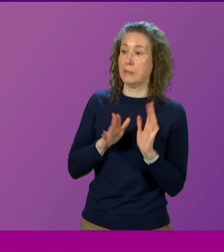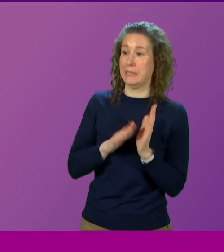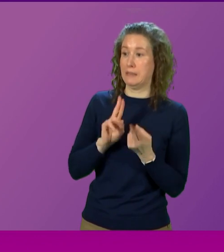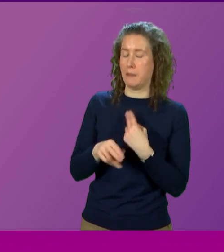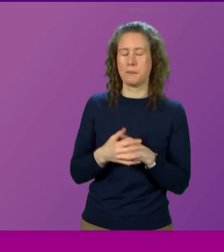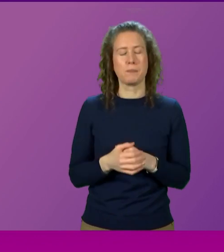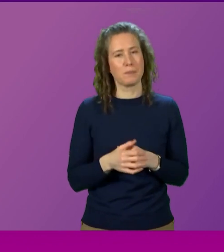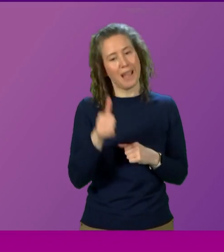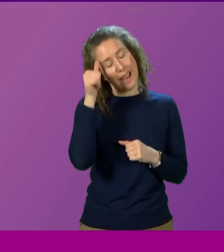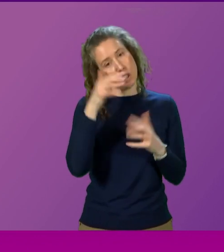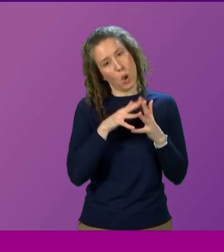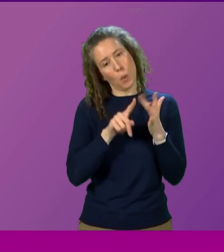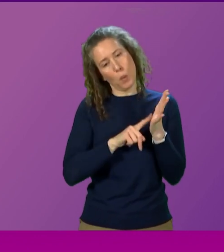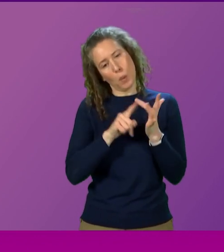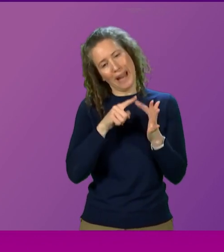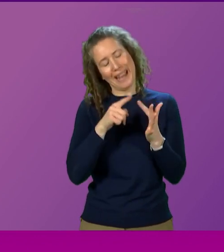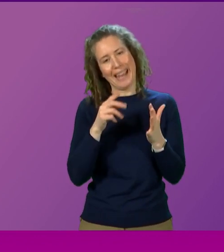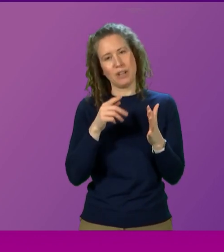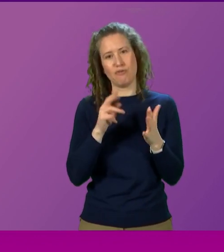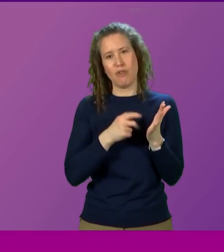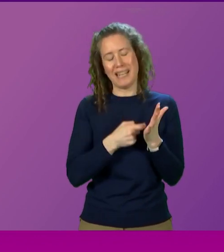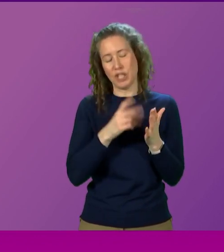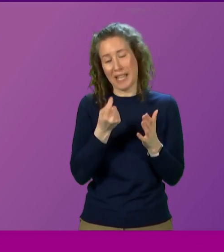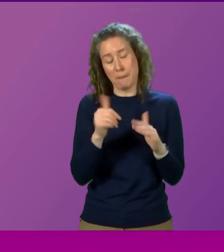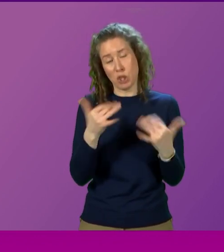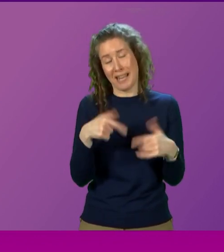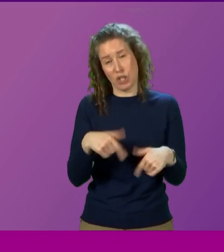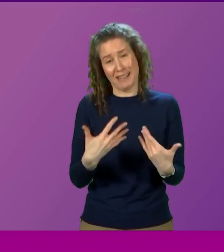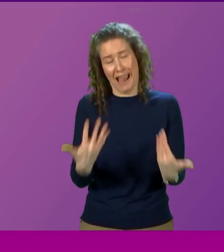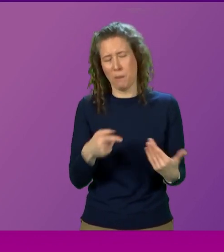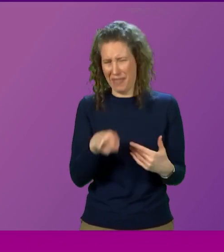I know that Willie Rennie doesnae get much attention these days but, even by his standards,